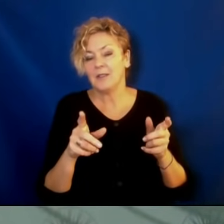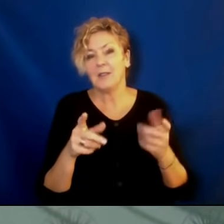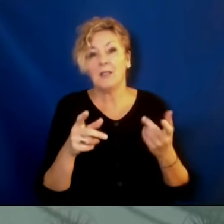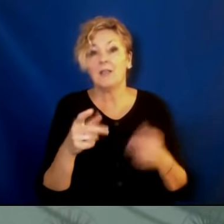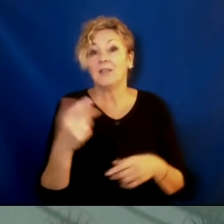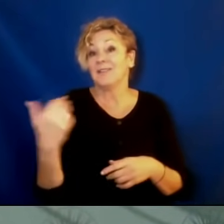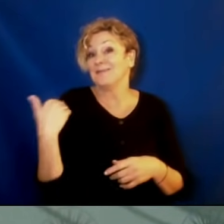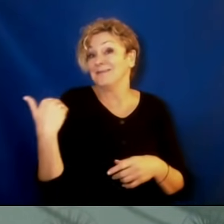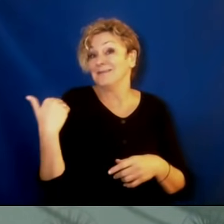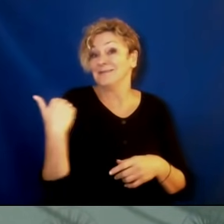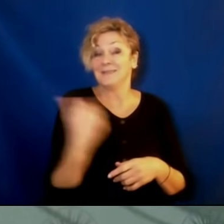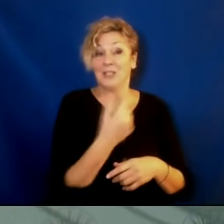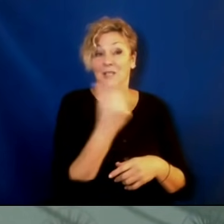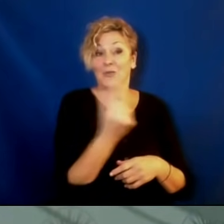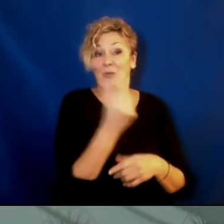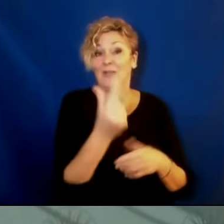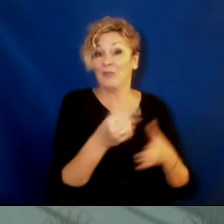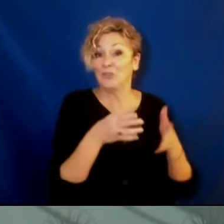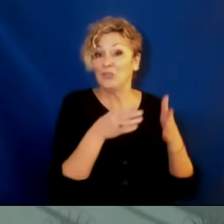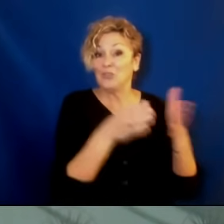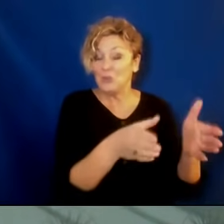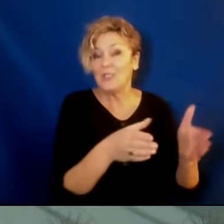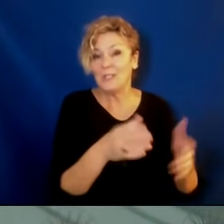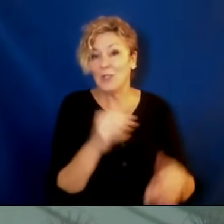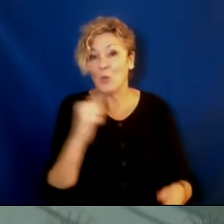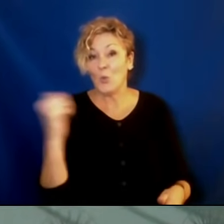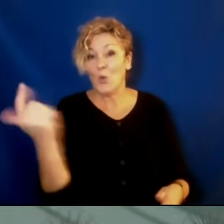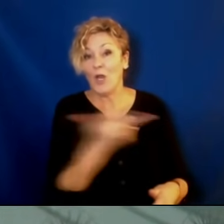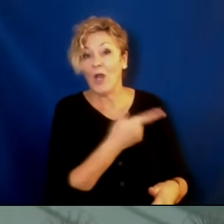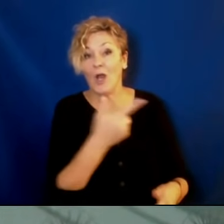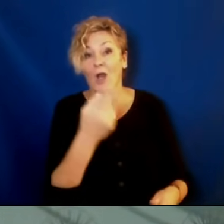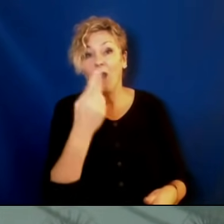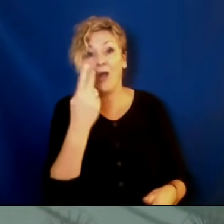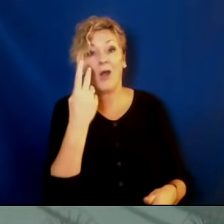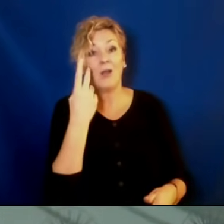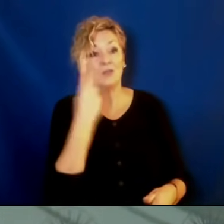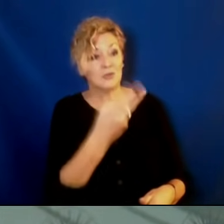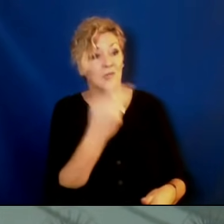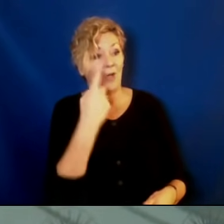and what we are focused on is ensuring workplaces are safe.